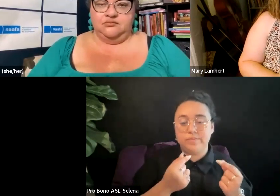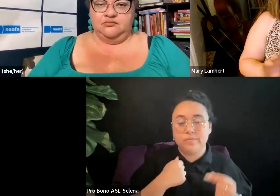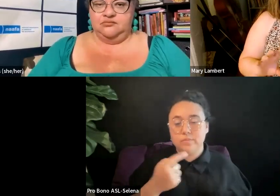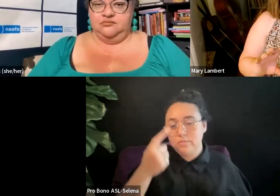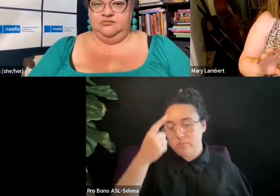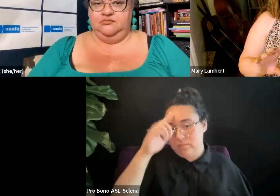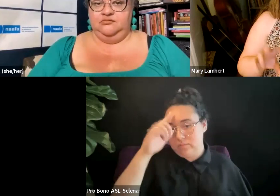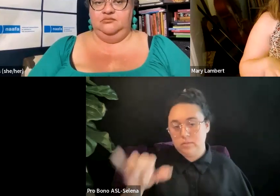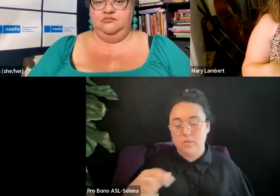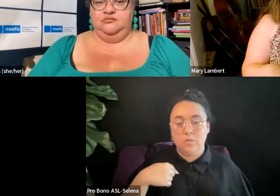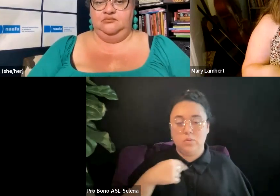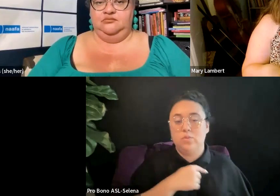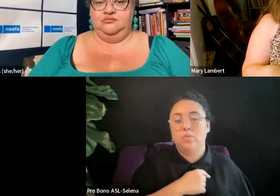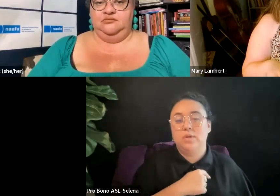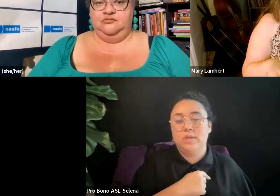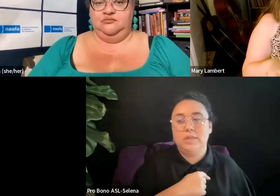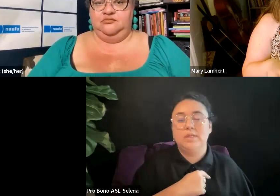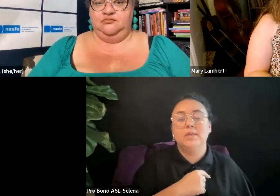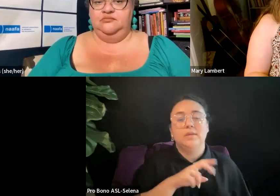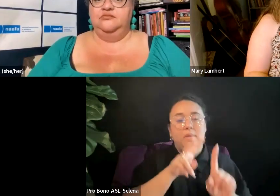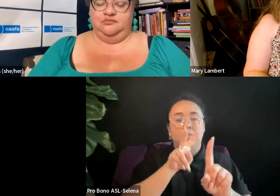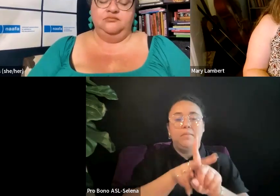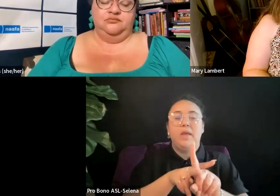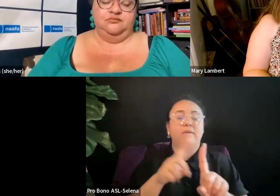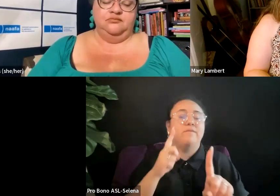we apply that to that celebrities as well.